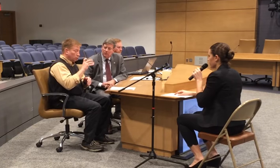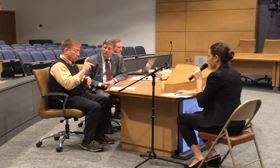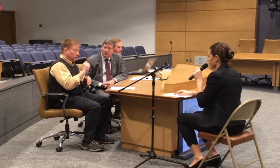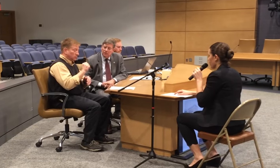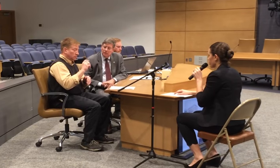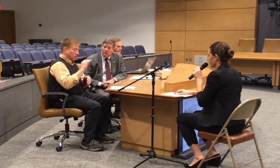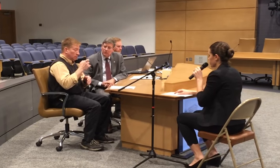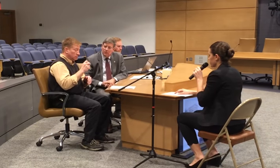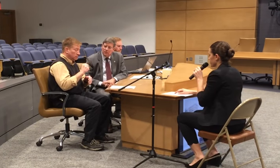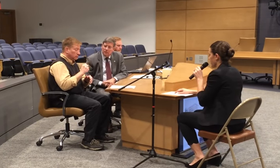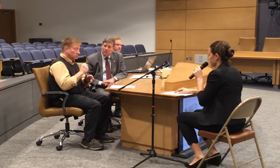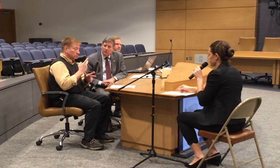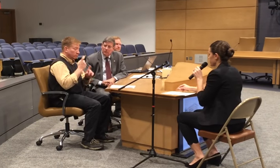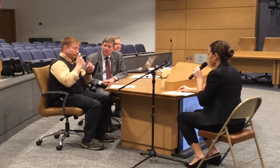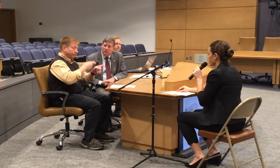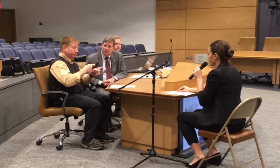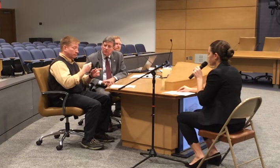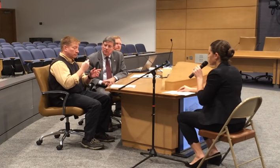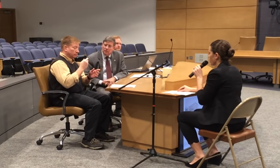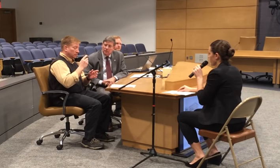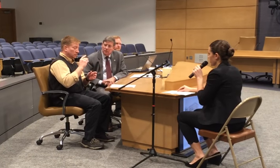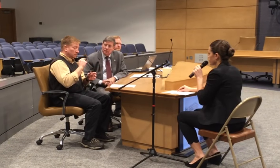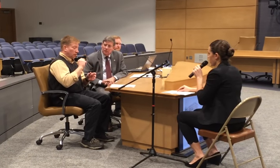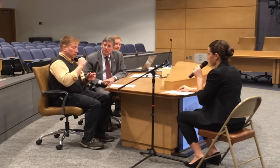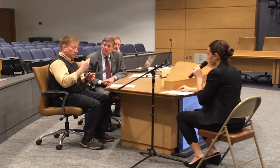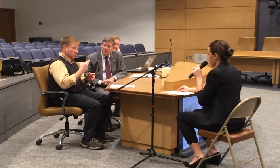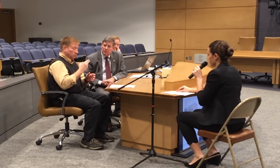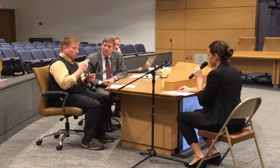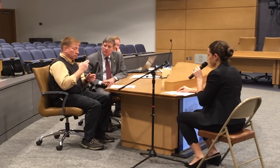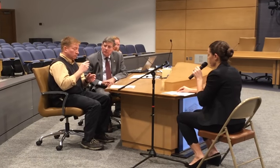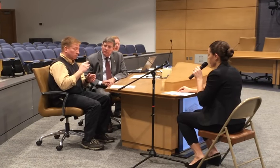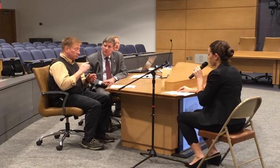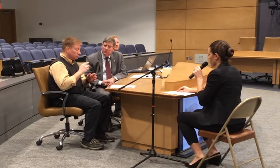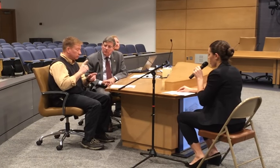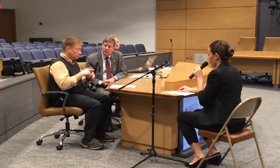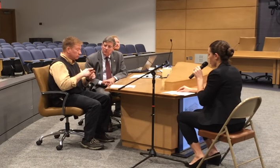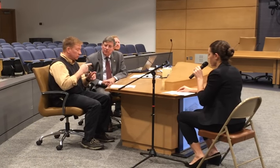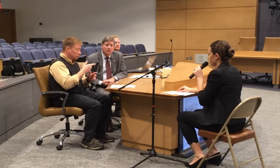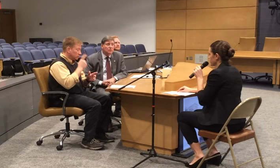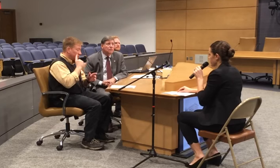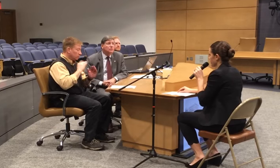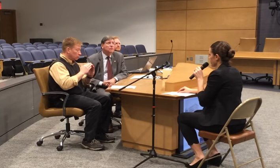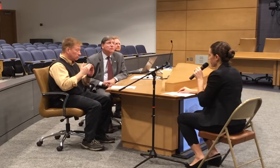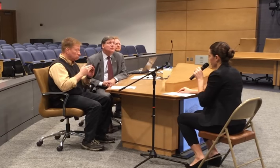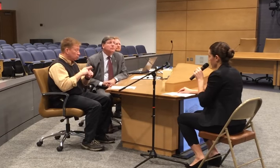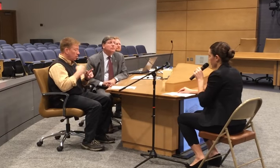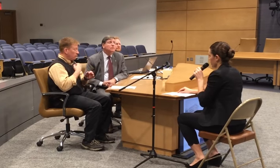In 1916 Margaret Brooks Thompson donated Charles Thompson Memorial Hall so the Deaf community